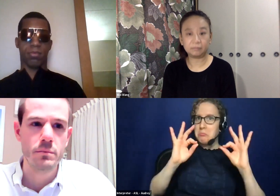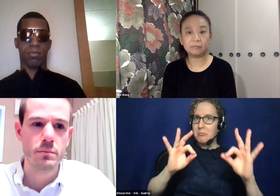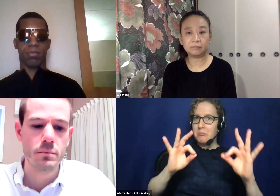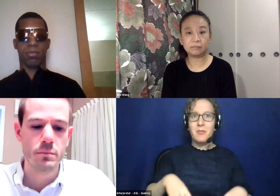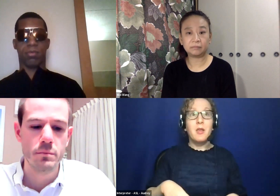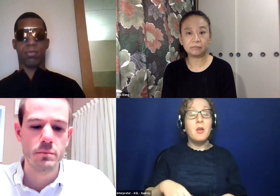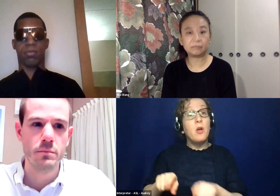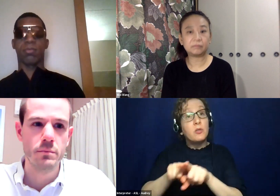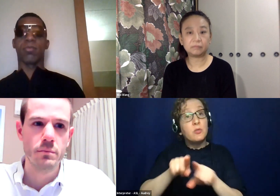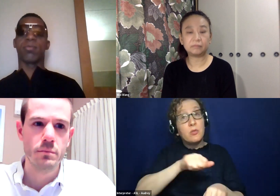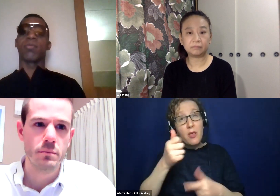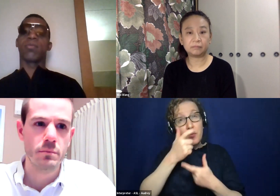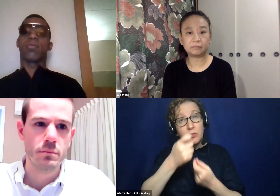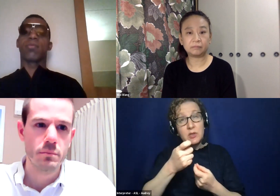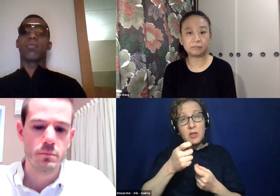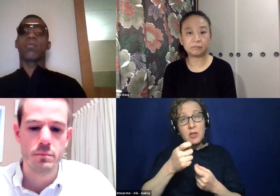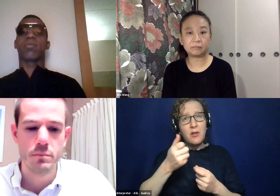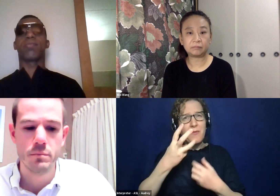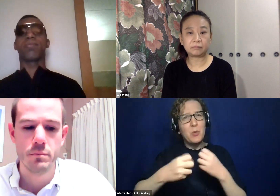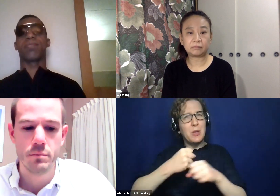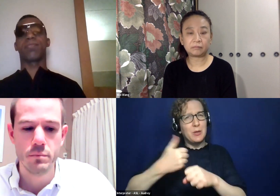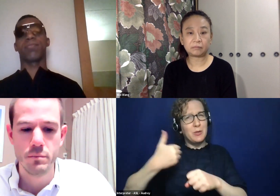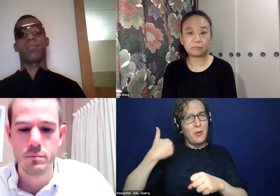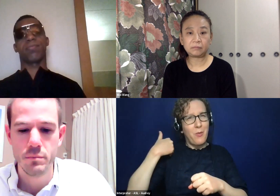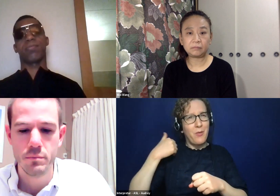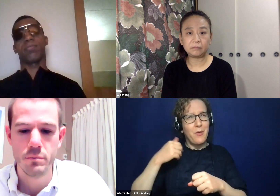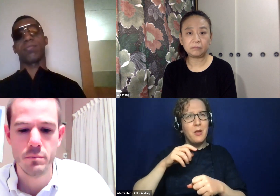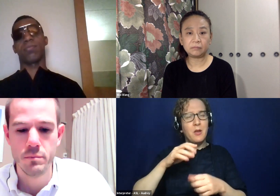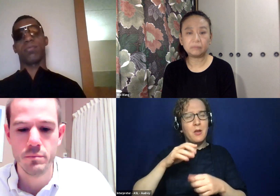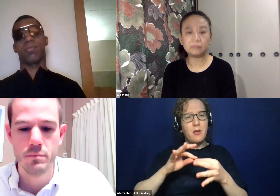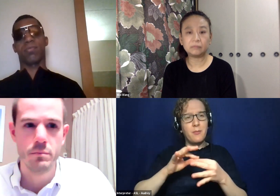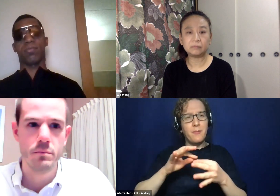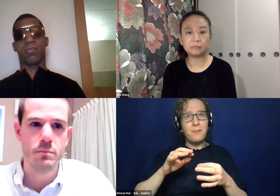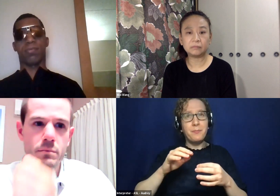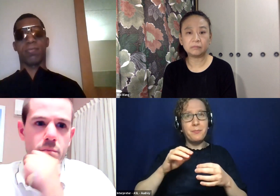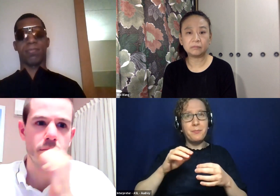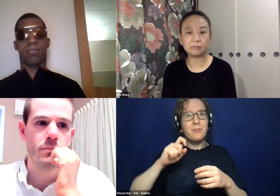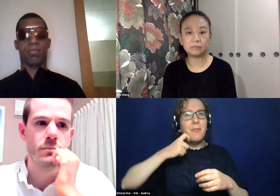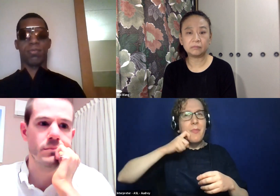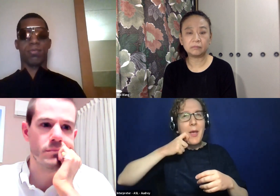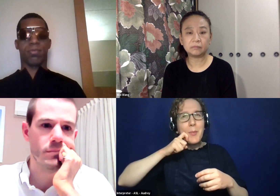you told me a few years back about how when you worked at the Apple store and how you communicated